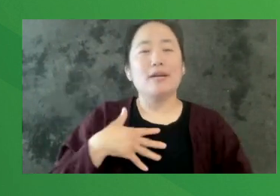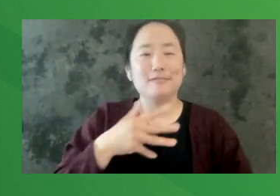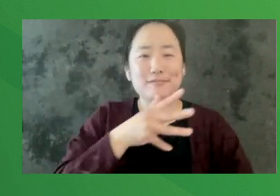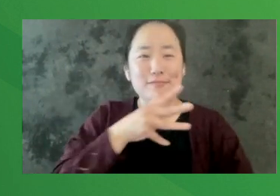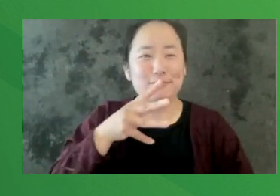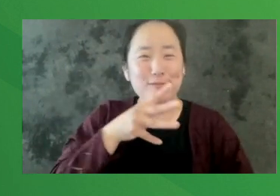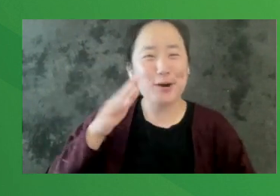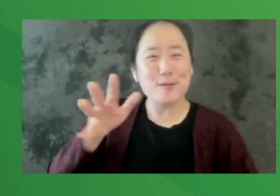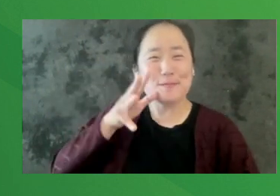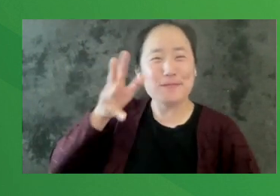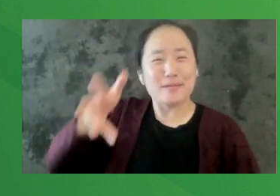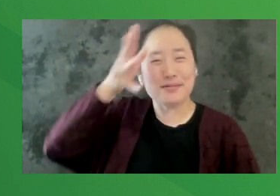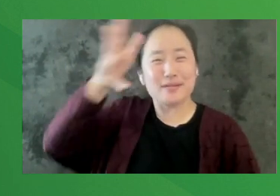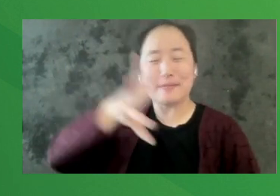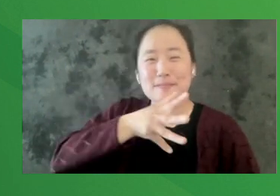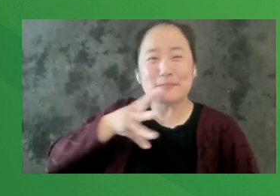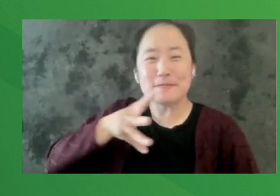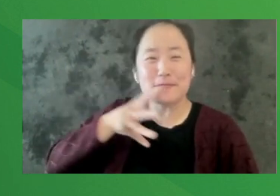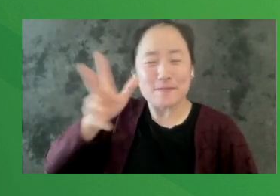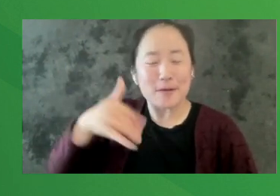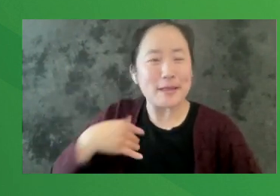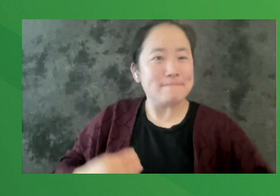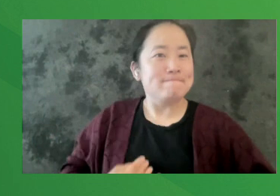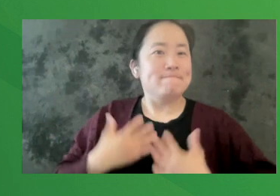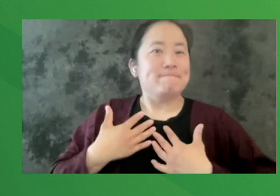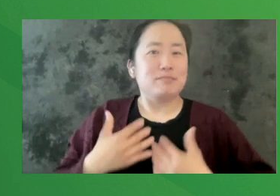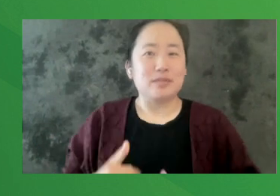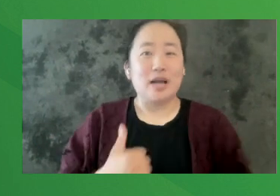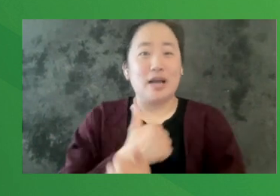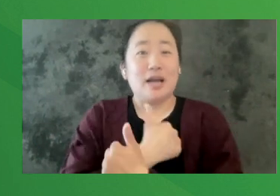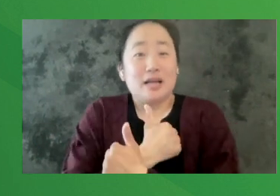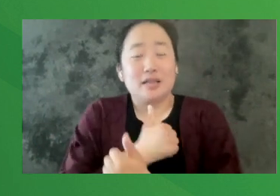necessity of being a steward to the environment. I love the fact that his research focuses on the